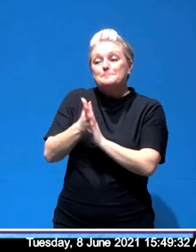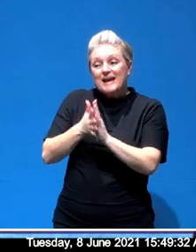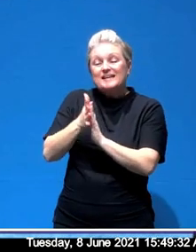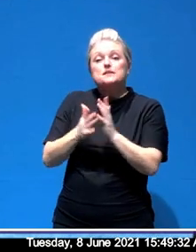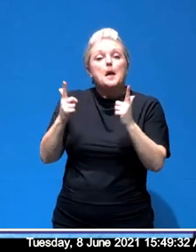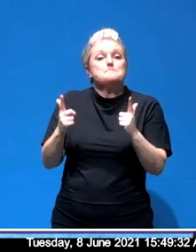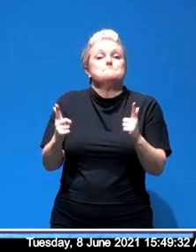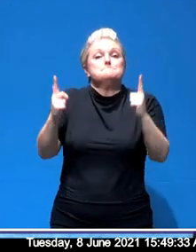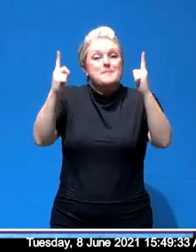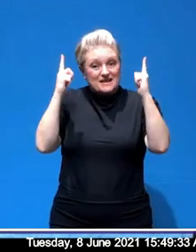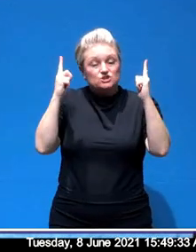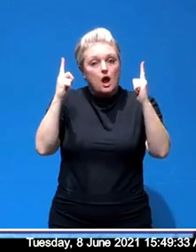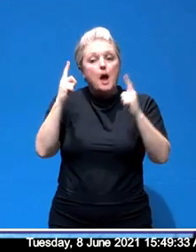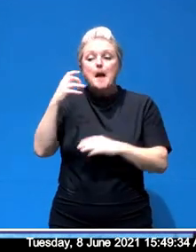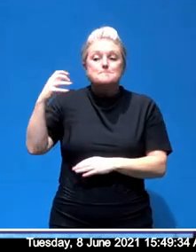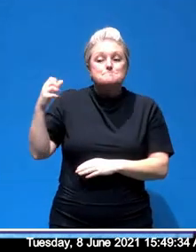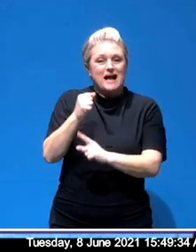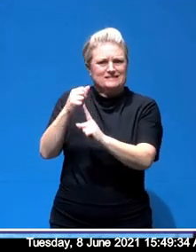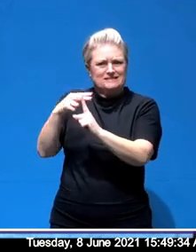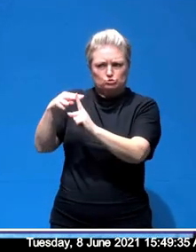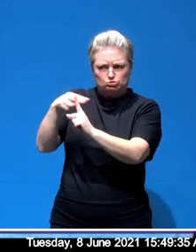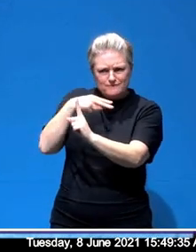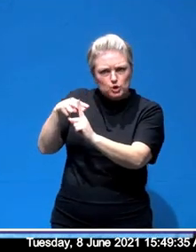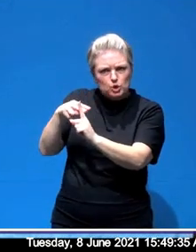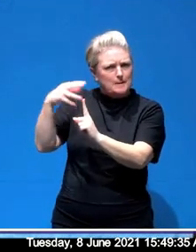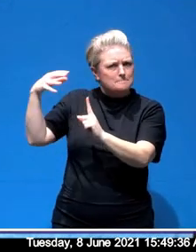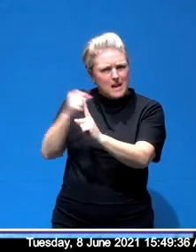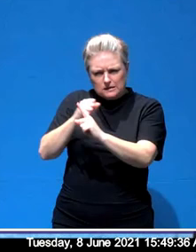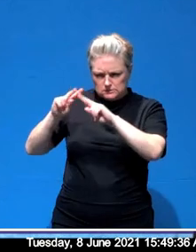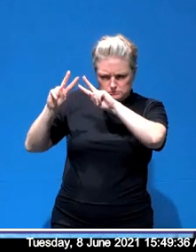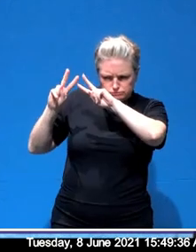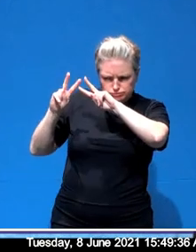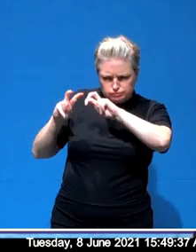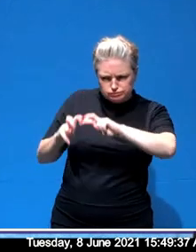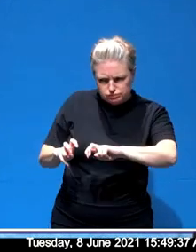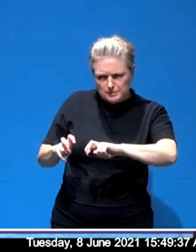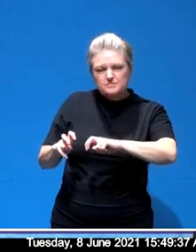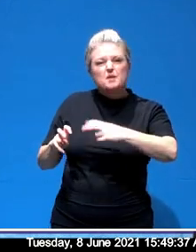detail of the incident recorded in RiskMan. I want to ask you about the second-last bullet point, where it says: